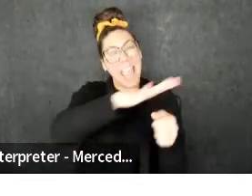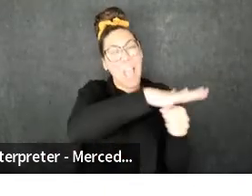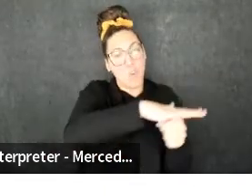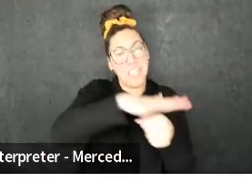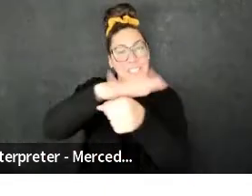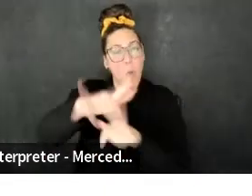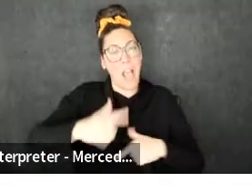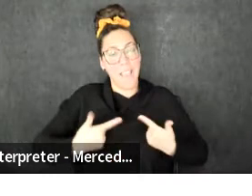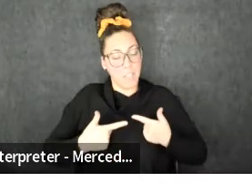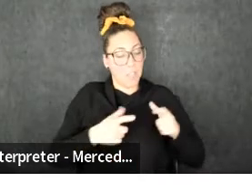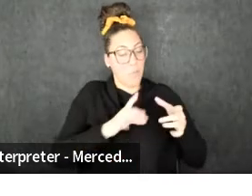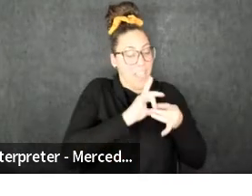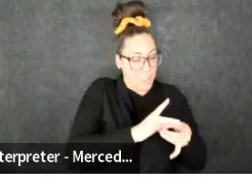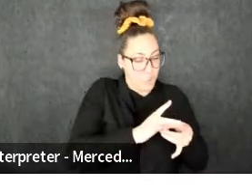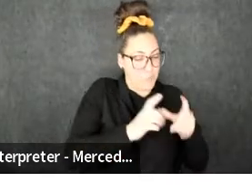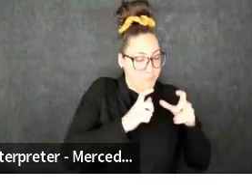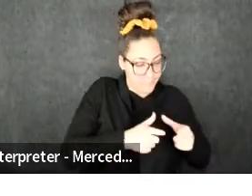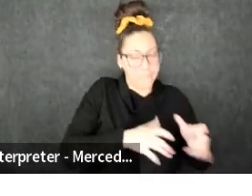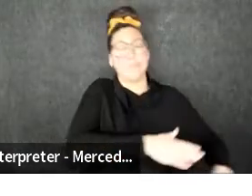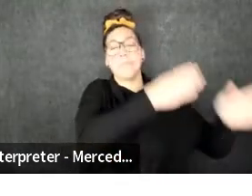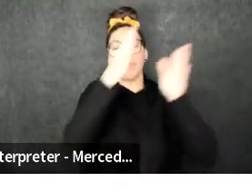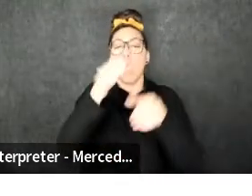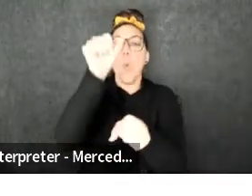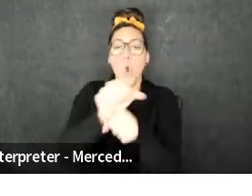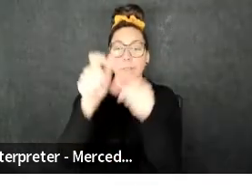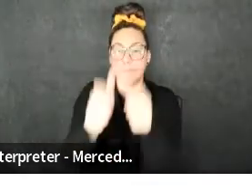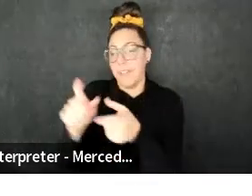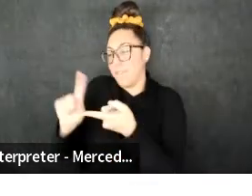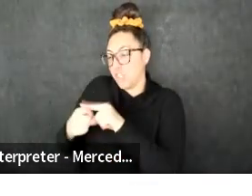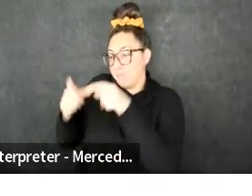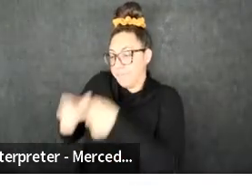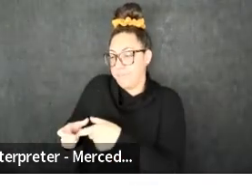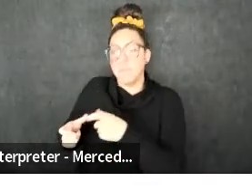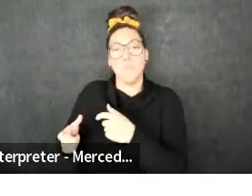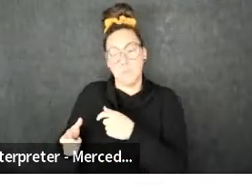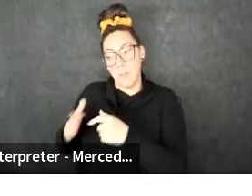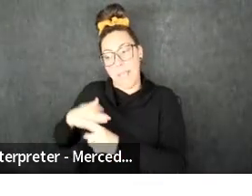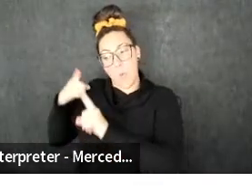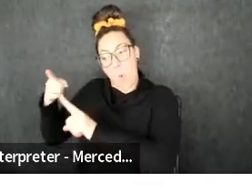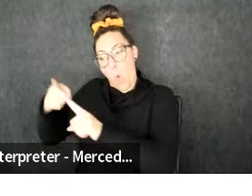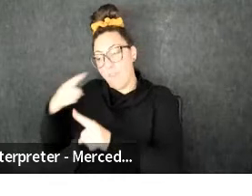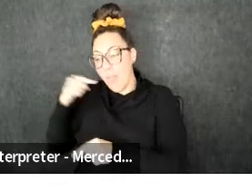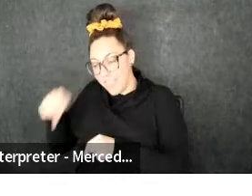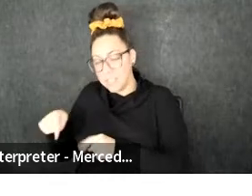and brainstorm goals that you might want to achieve in each of those areas. You can help your students do this maybe with school